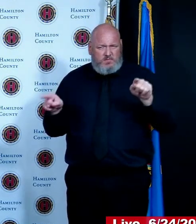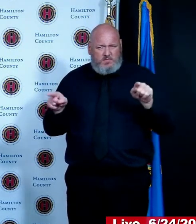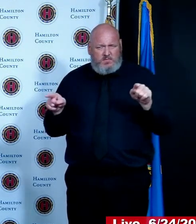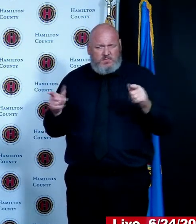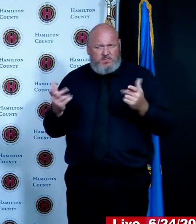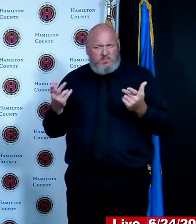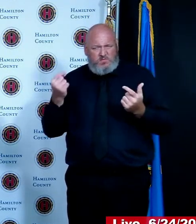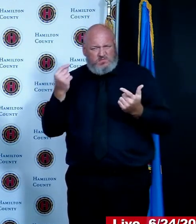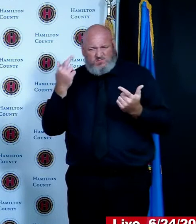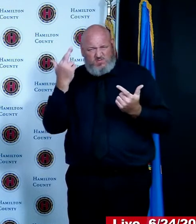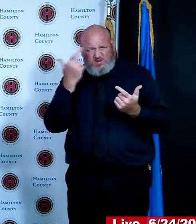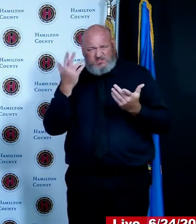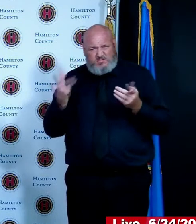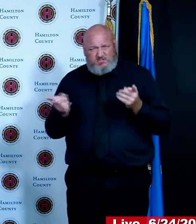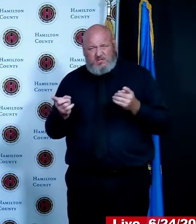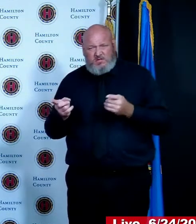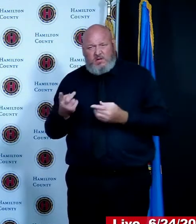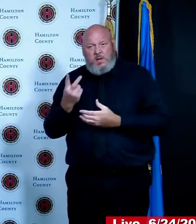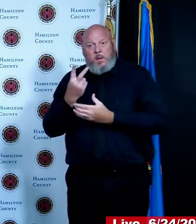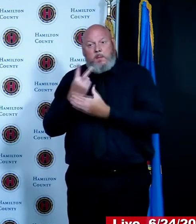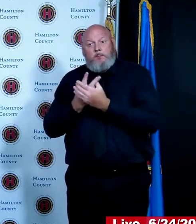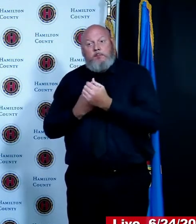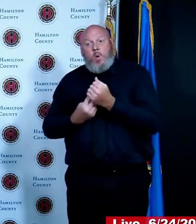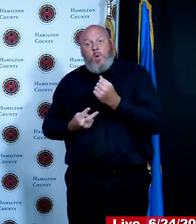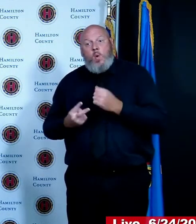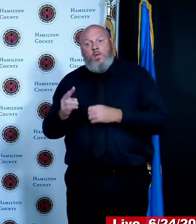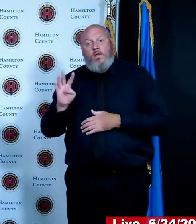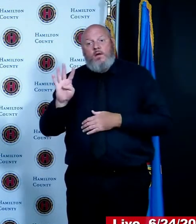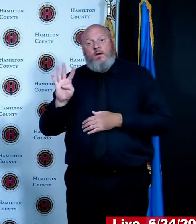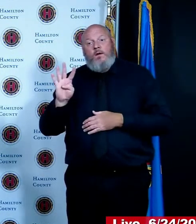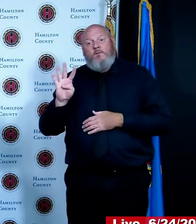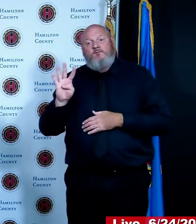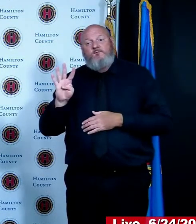both the zip code 45231 and 45240 at the